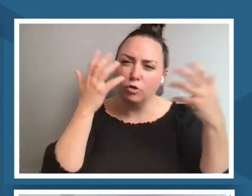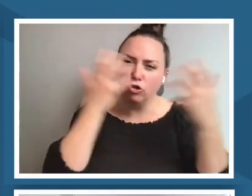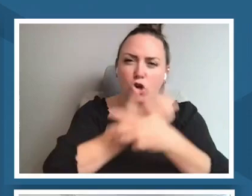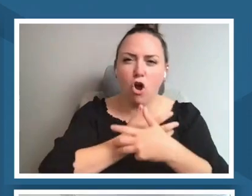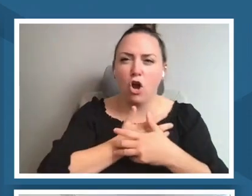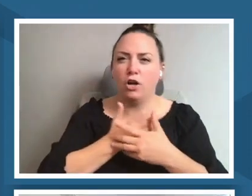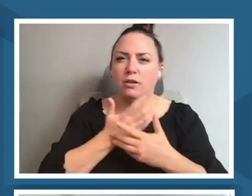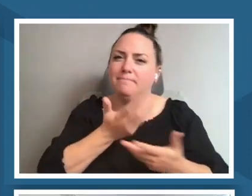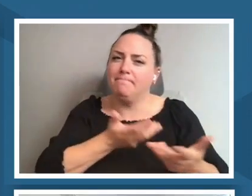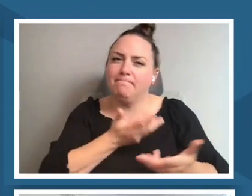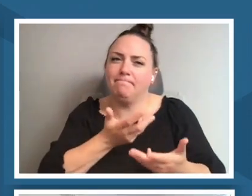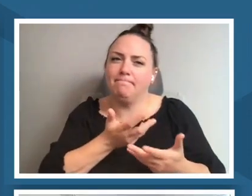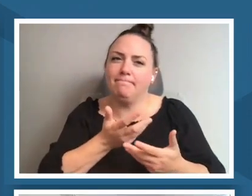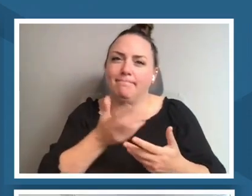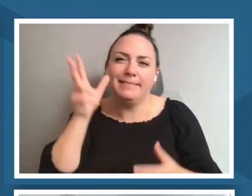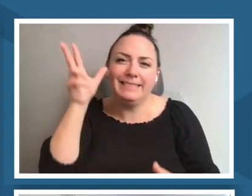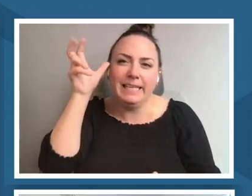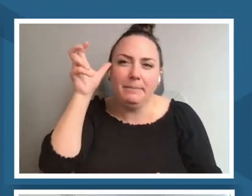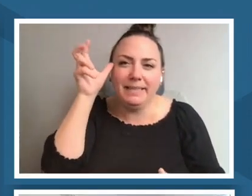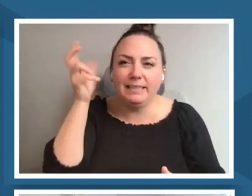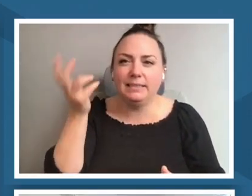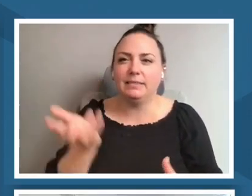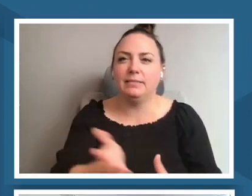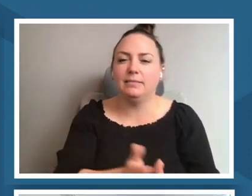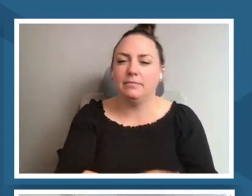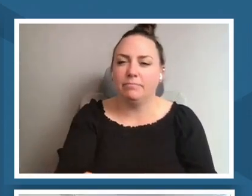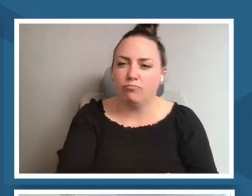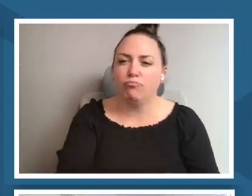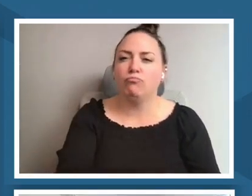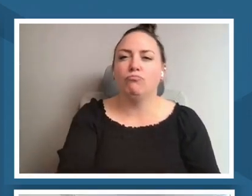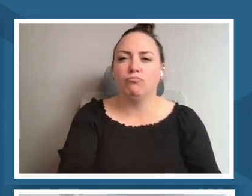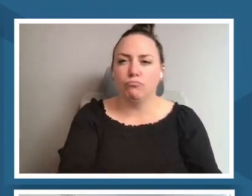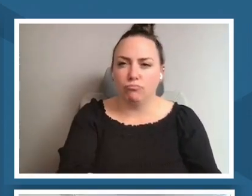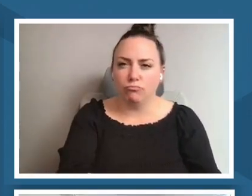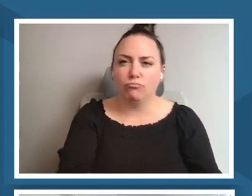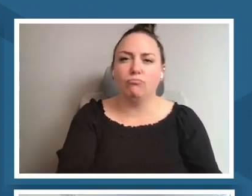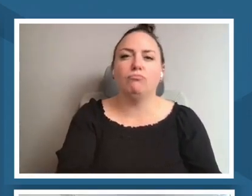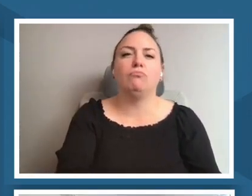a demon okay